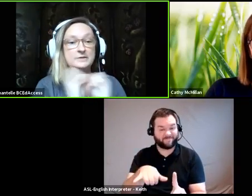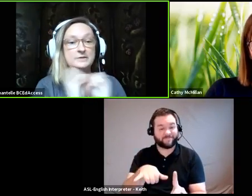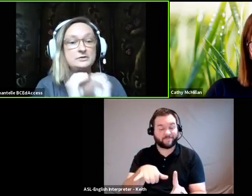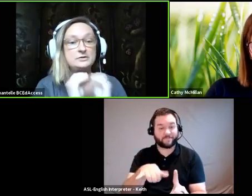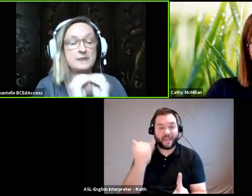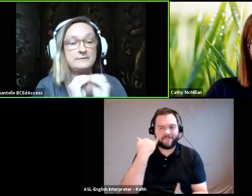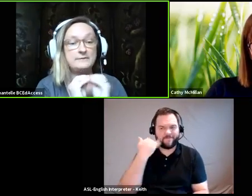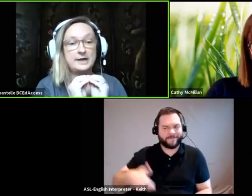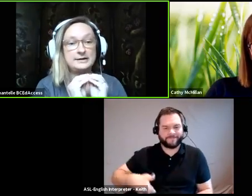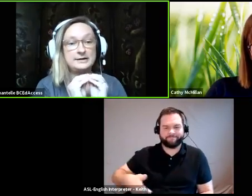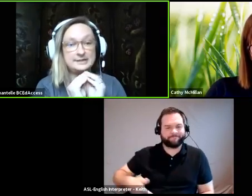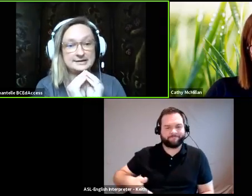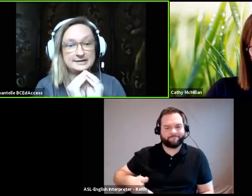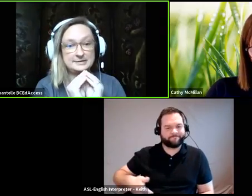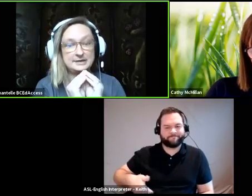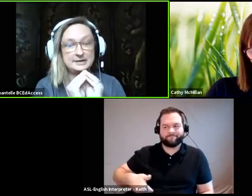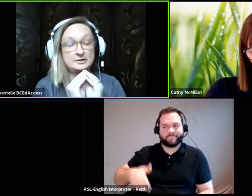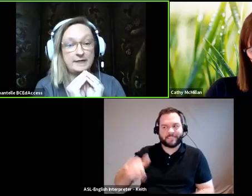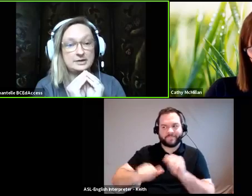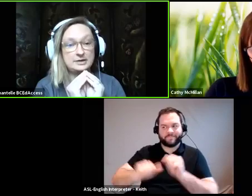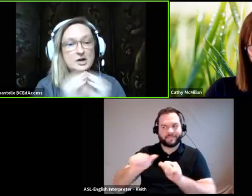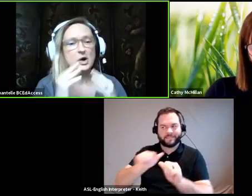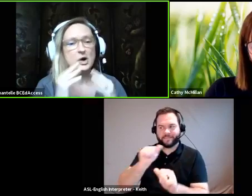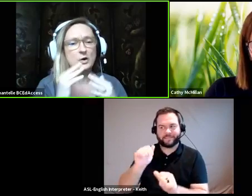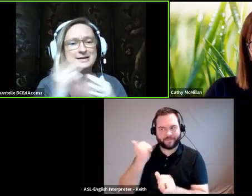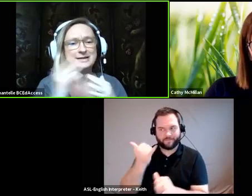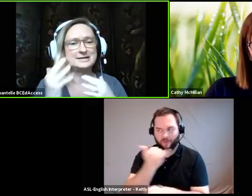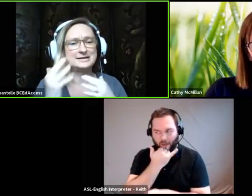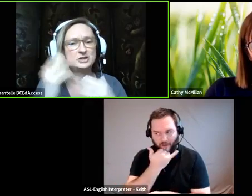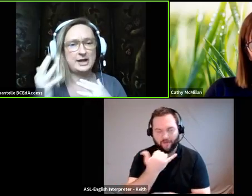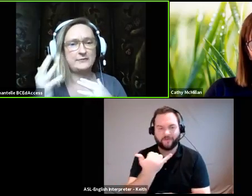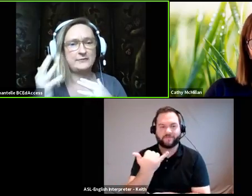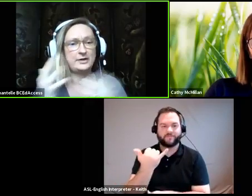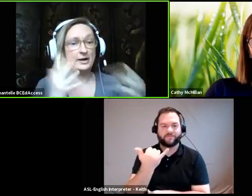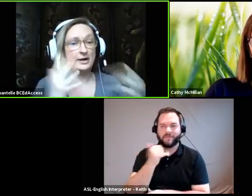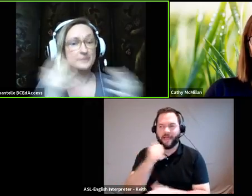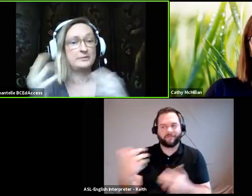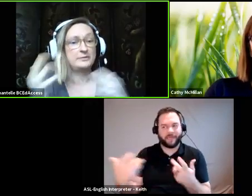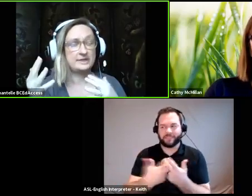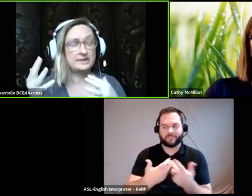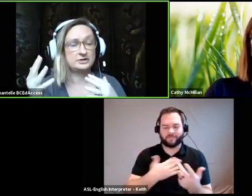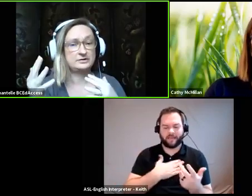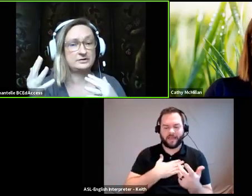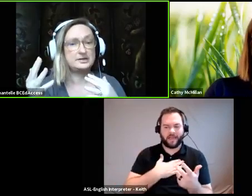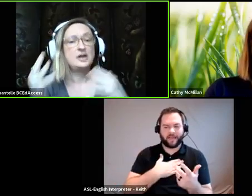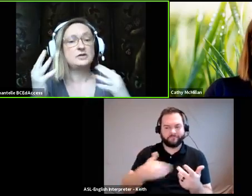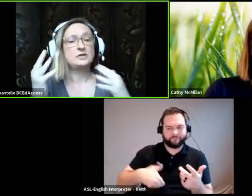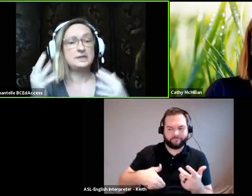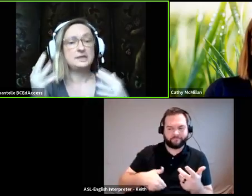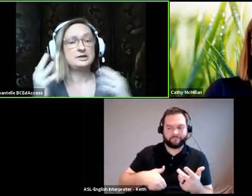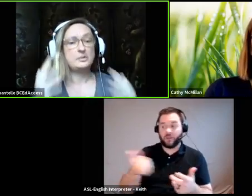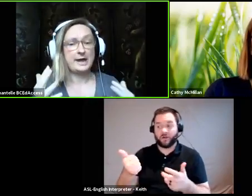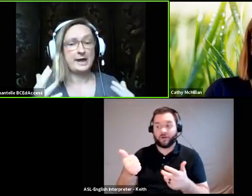So that is a point to be made to our families, is that if our families, is that if you do not find that the assessment is correct, or it correct, or it doesn't jive with